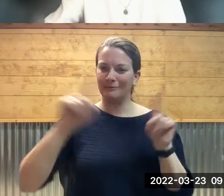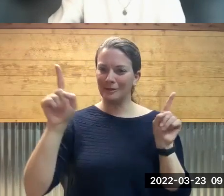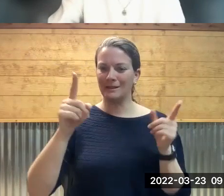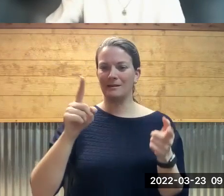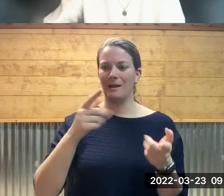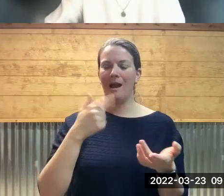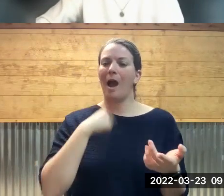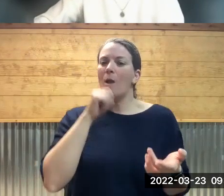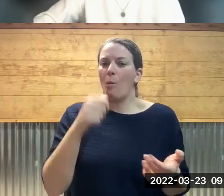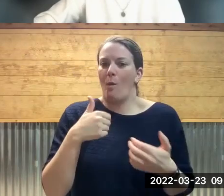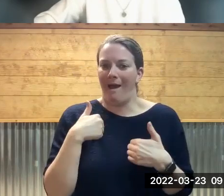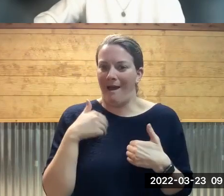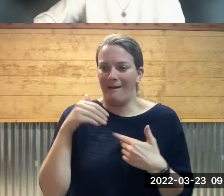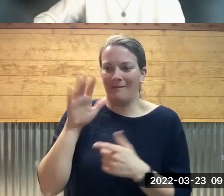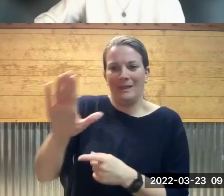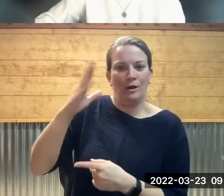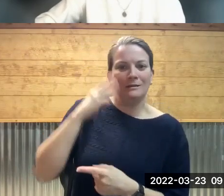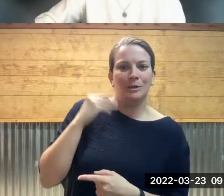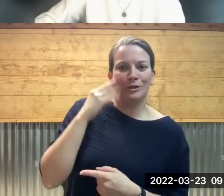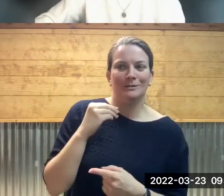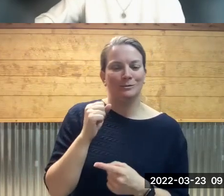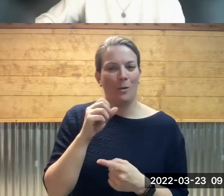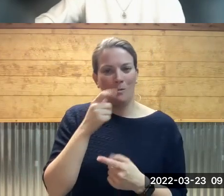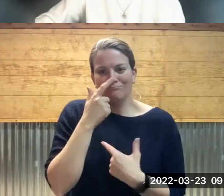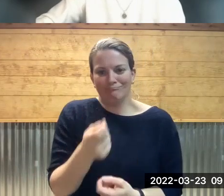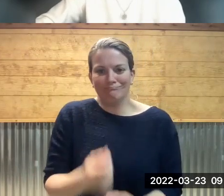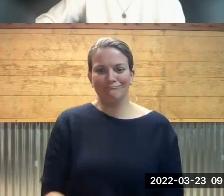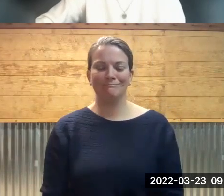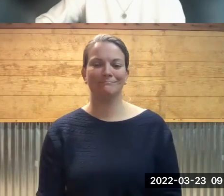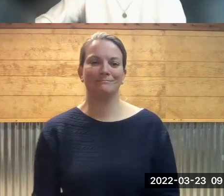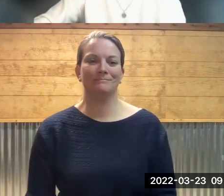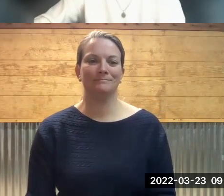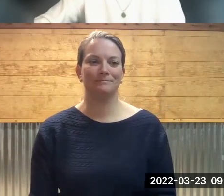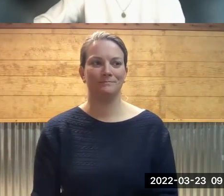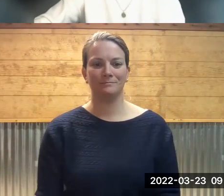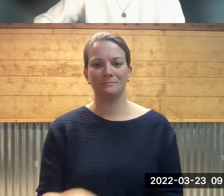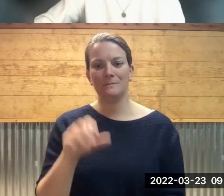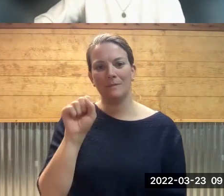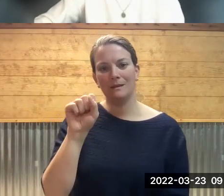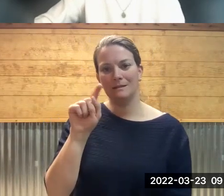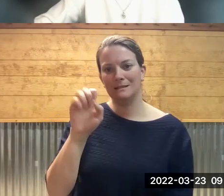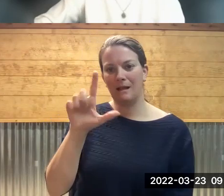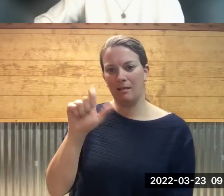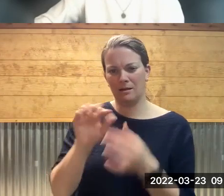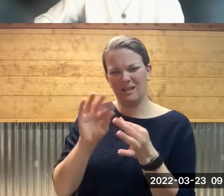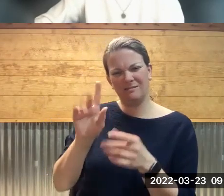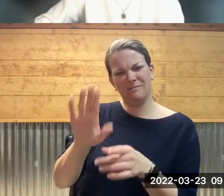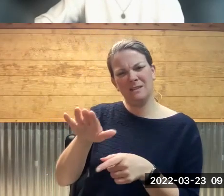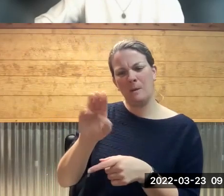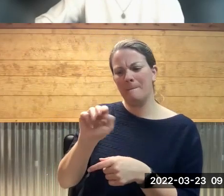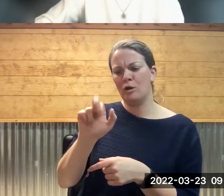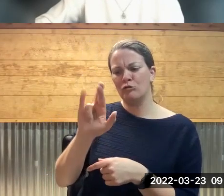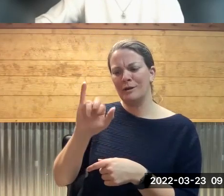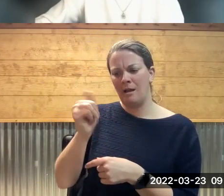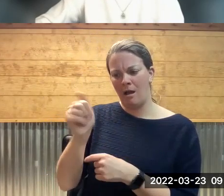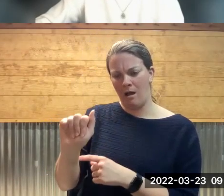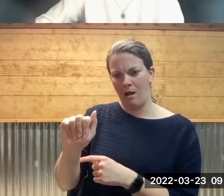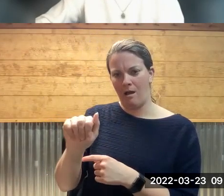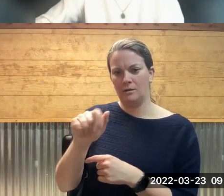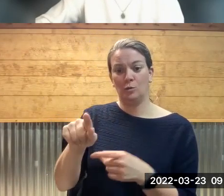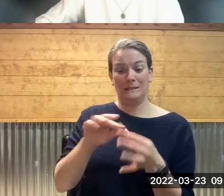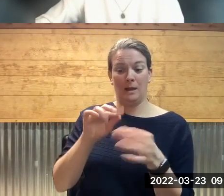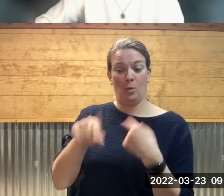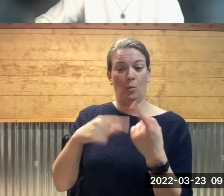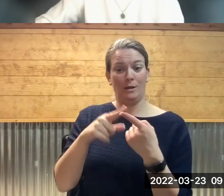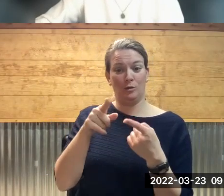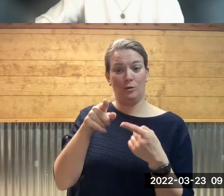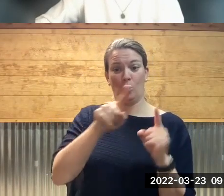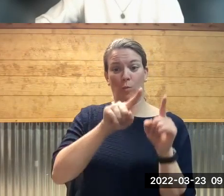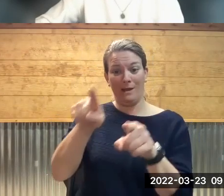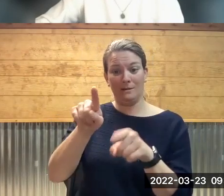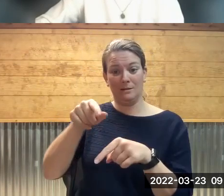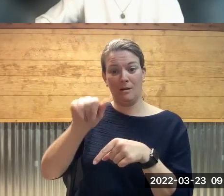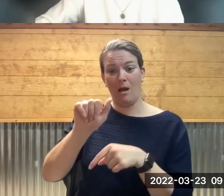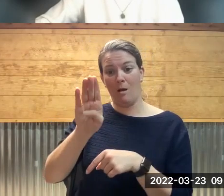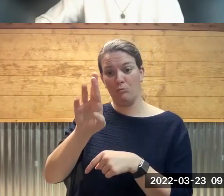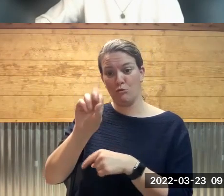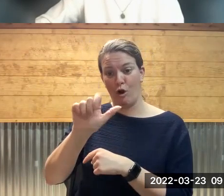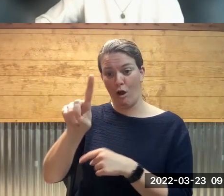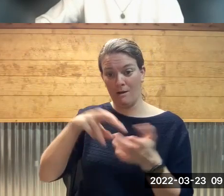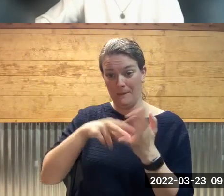So it's It's definitely a blessing so Maria, just to clarify it when you say you went abroad, you mean when you moved to Croatia, or you or you you know, somewhere else when I studied international